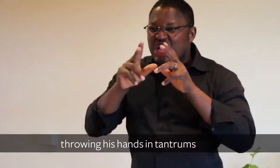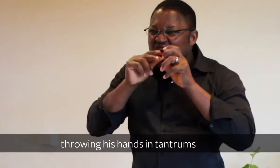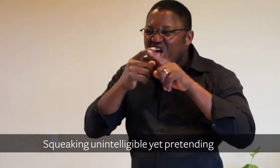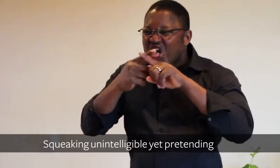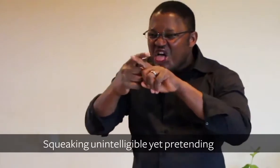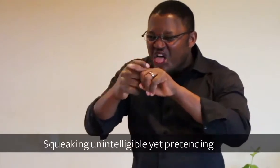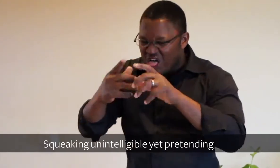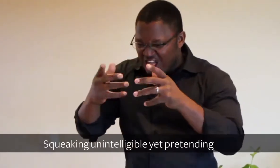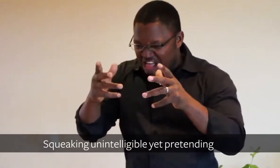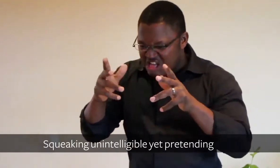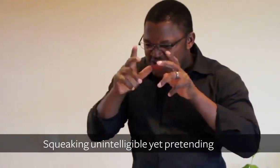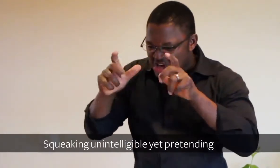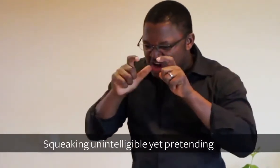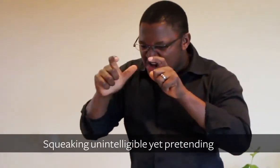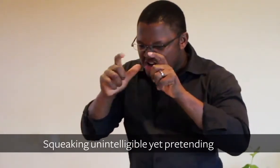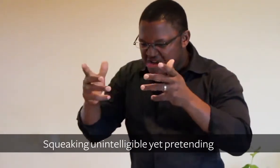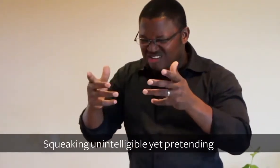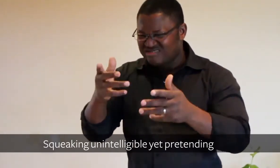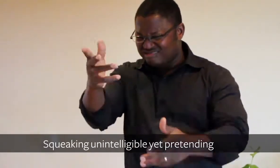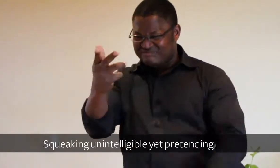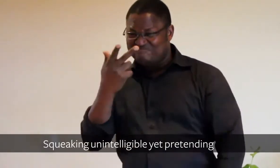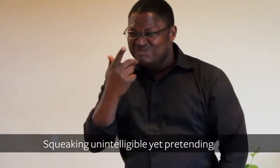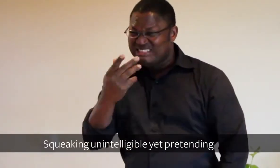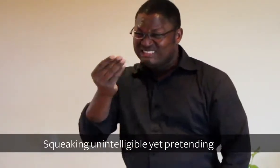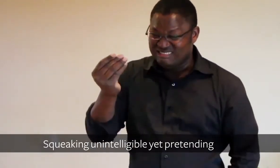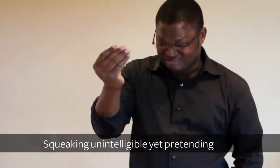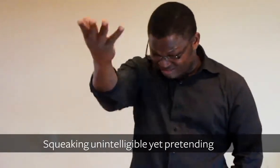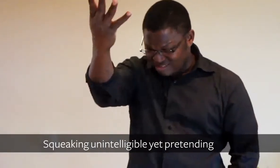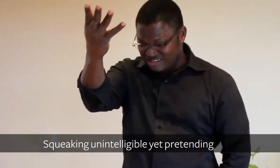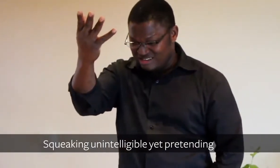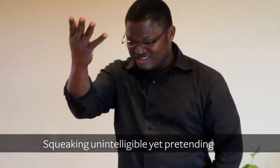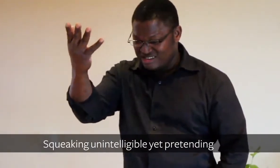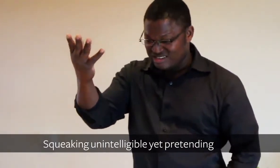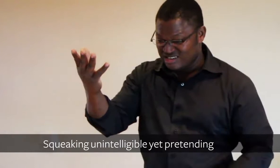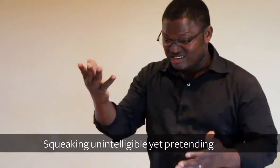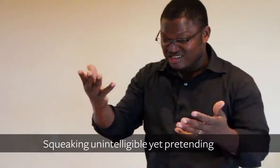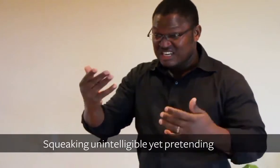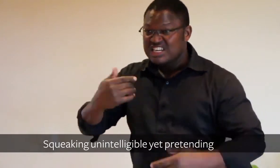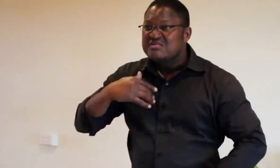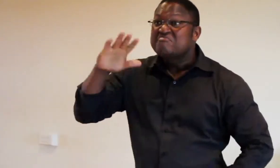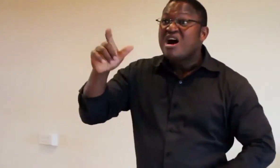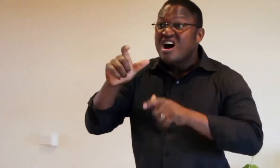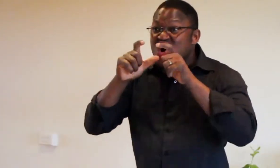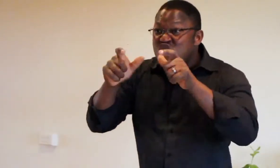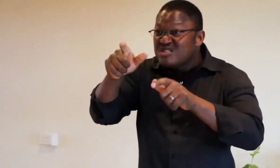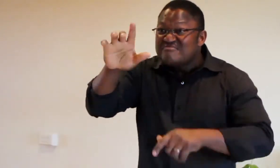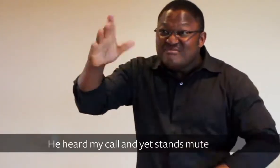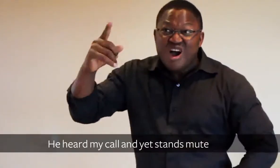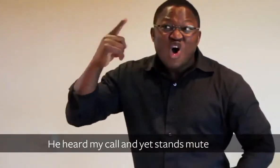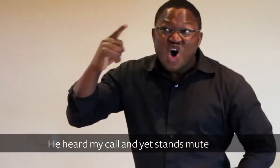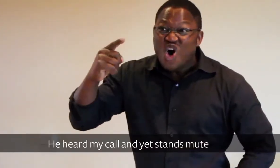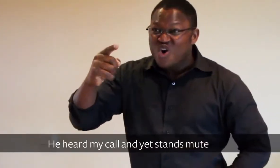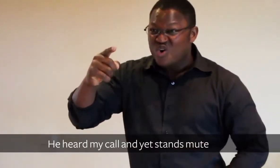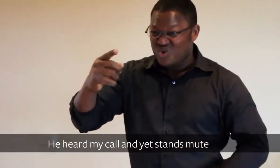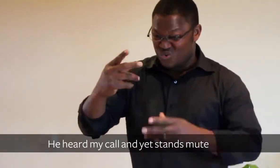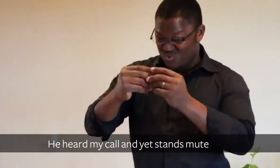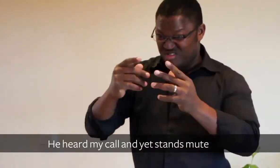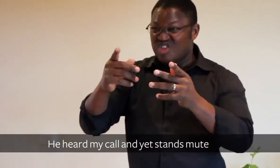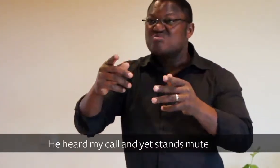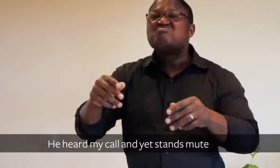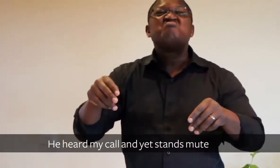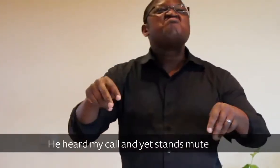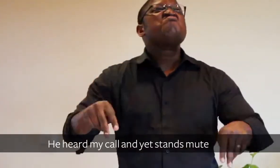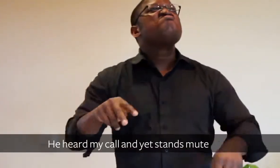squeaking, unintelligible yet pretending he heard my call